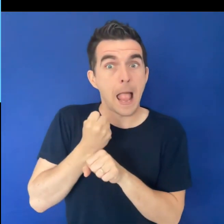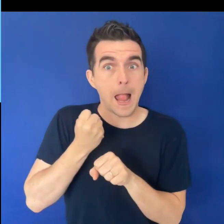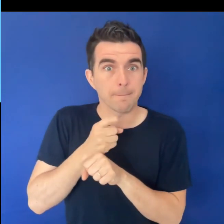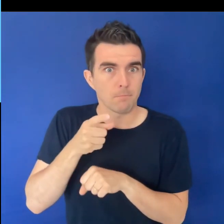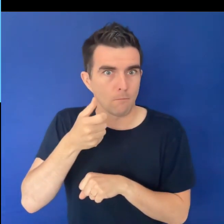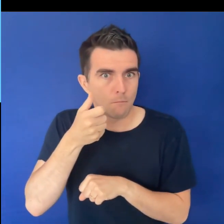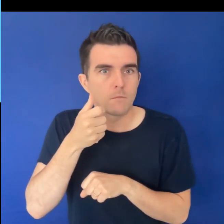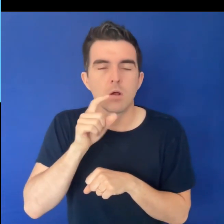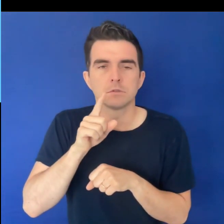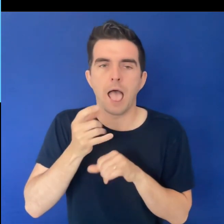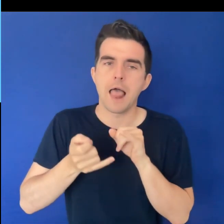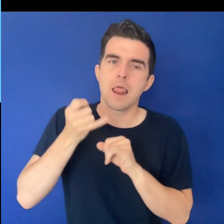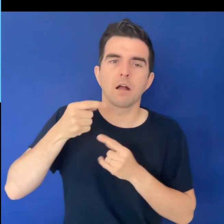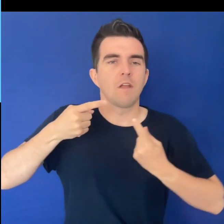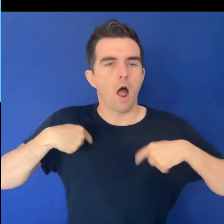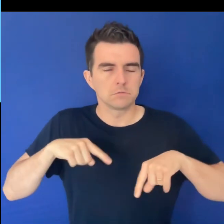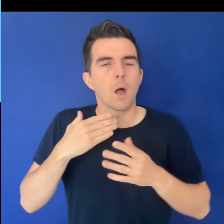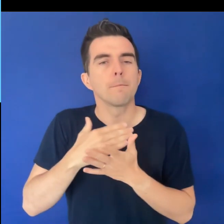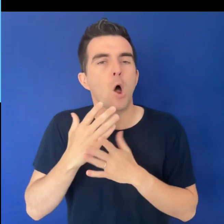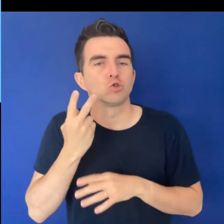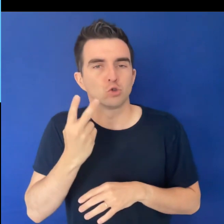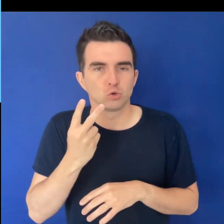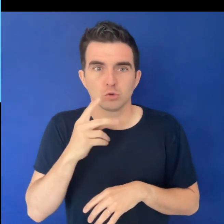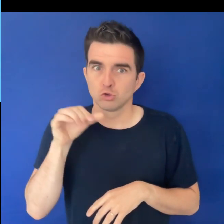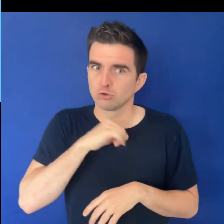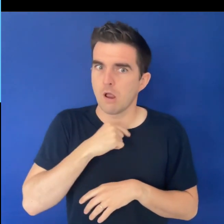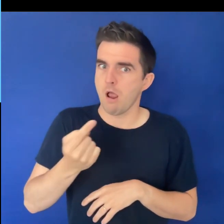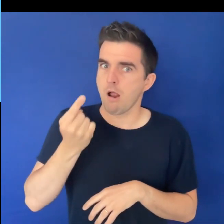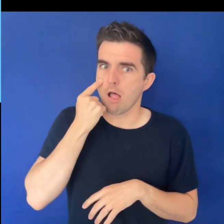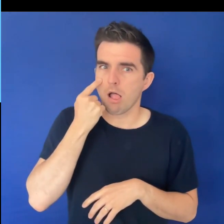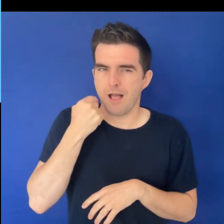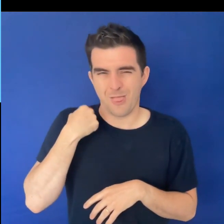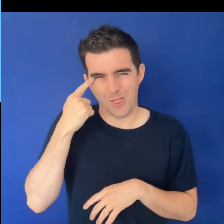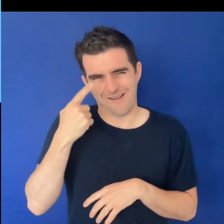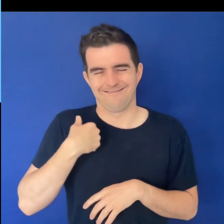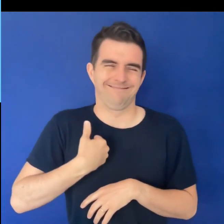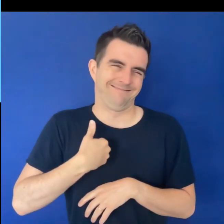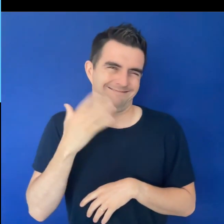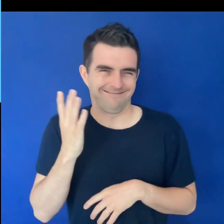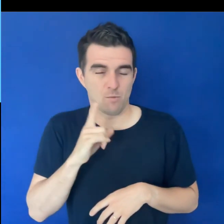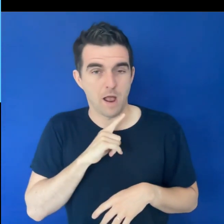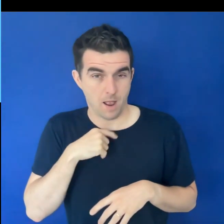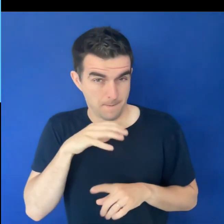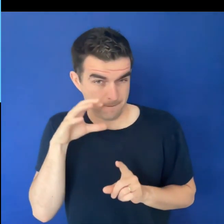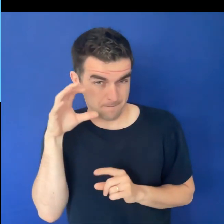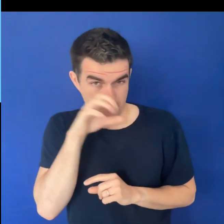The Last of Us: Part 2, and how I should check it out, which I thought was crazy because I remember